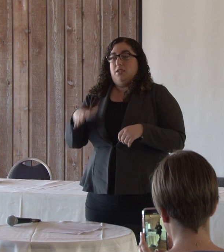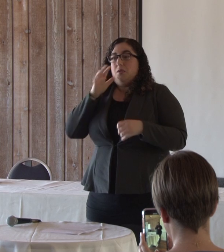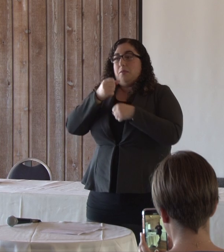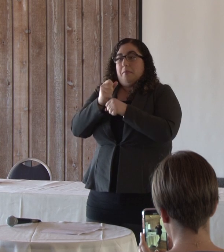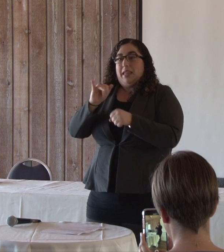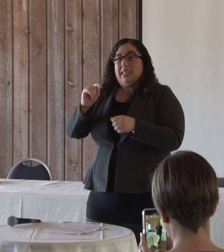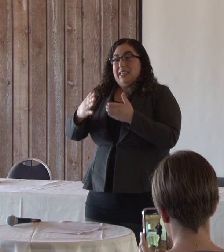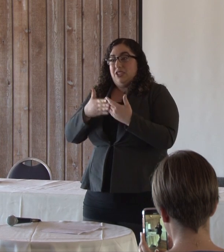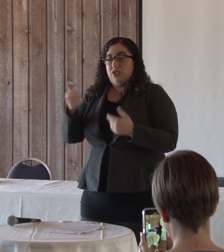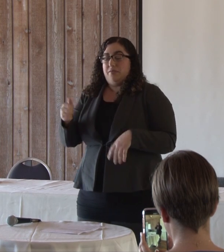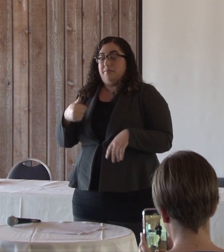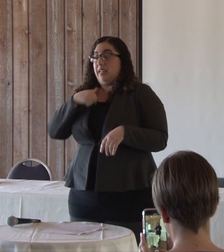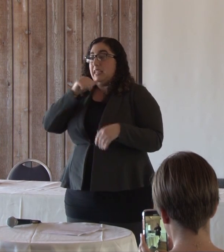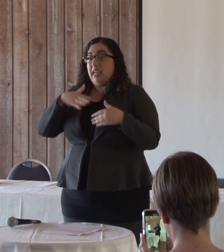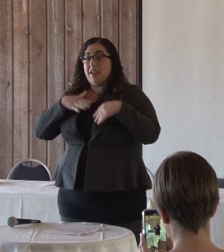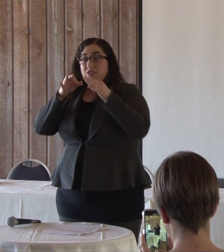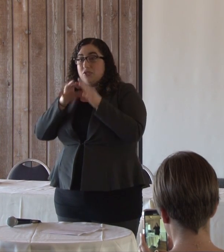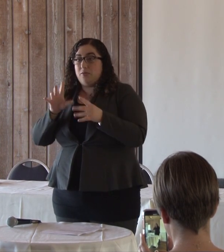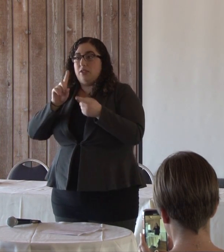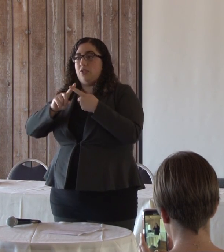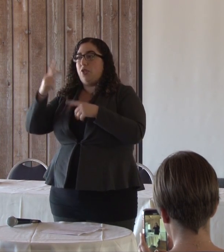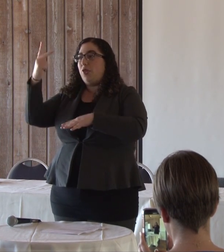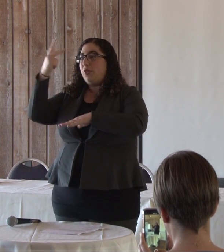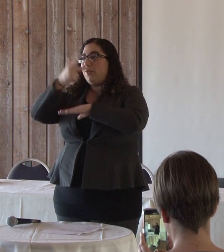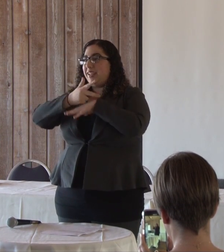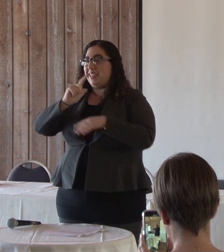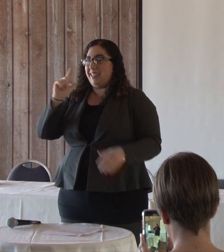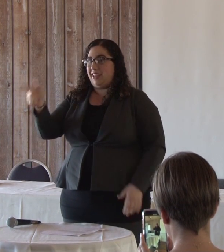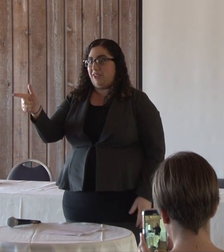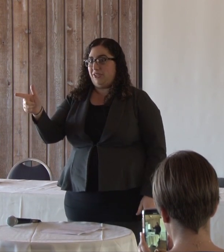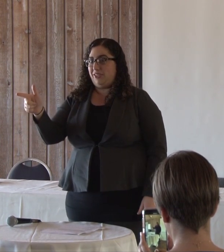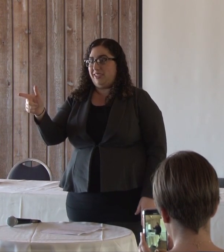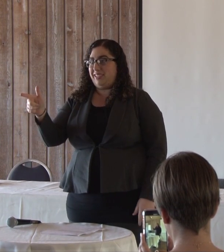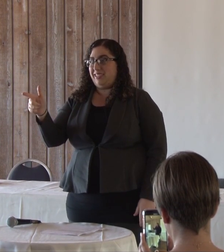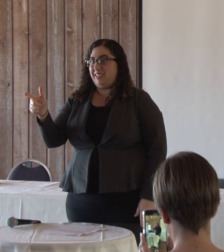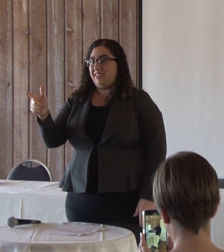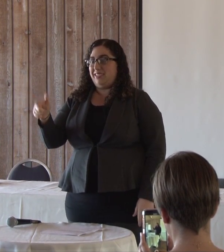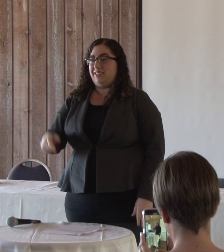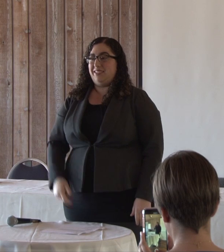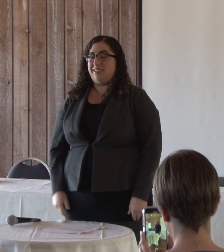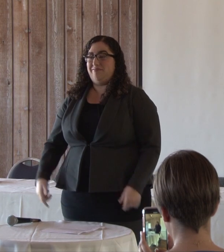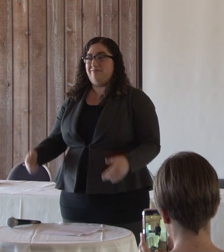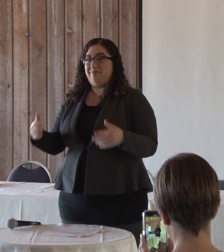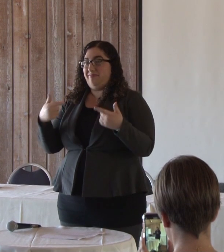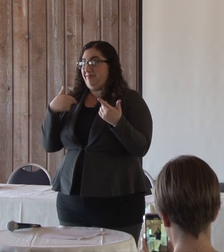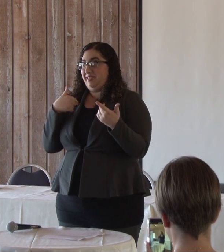It's so important to have a sign language interpreter there to make it easier.